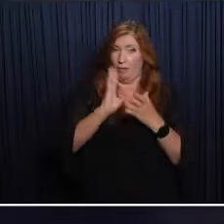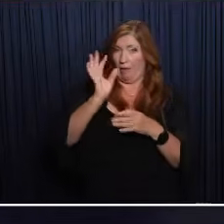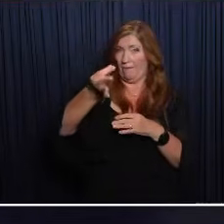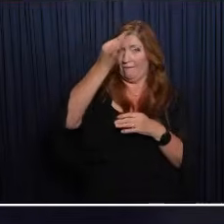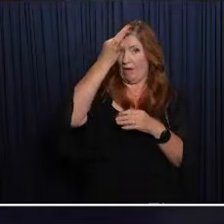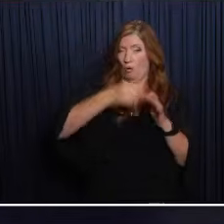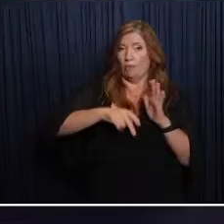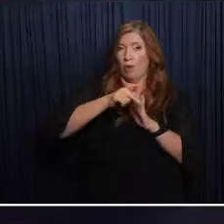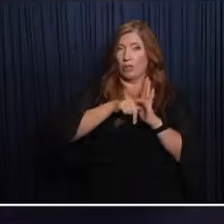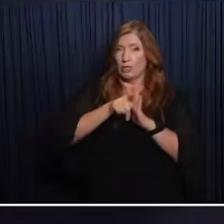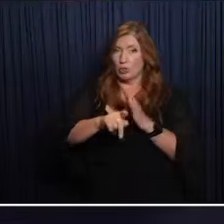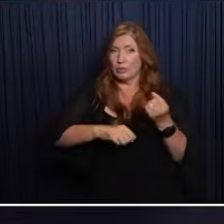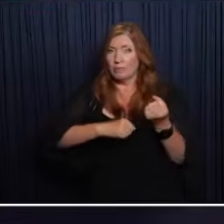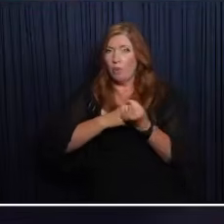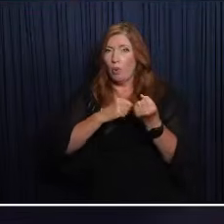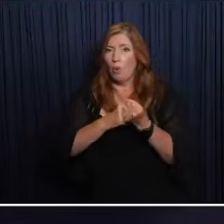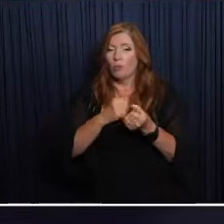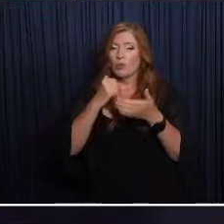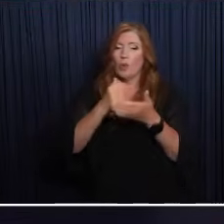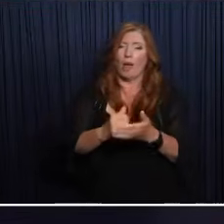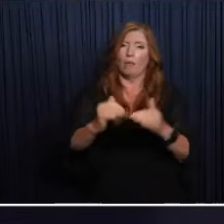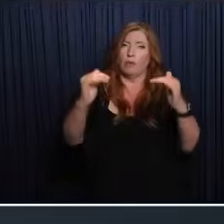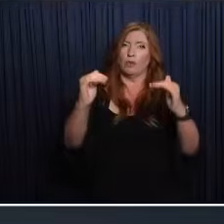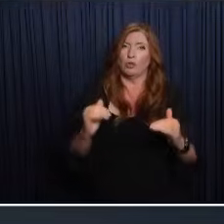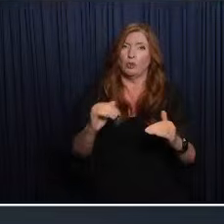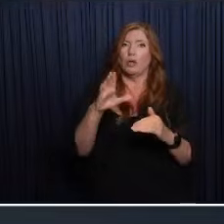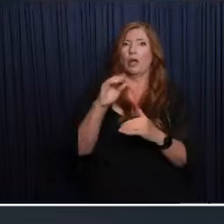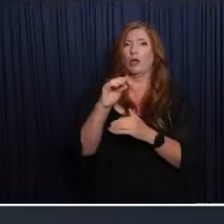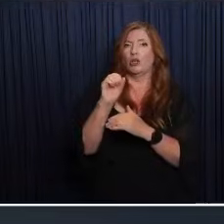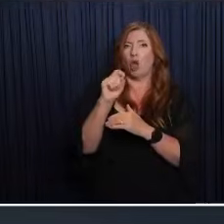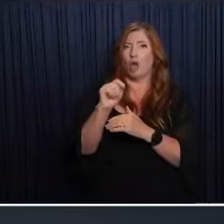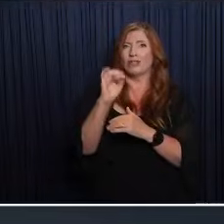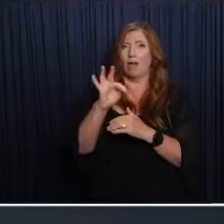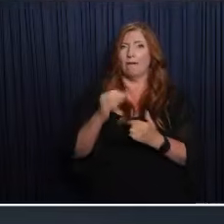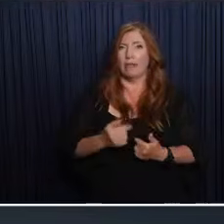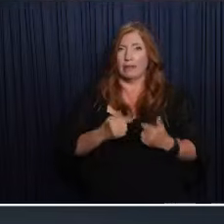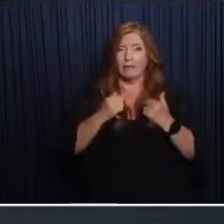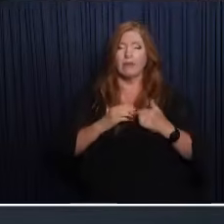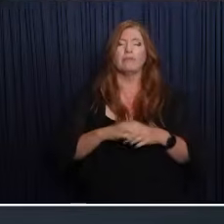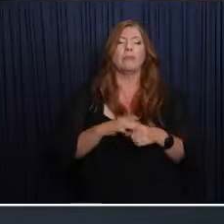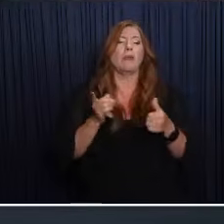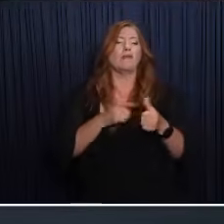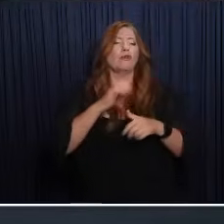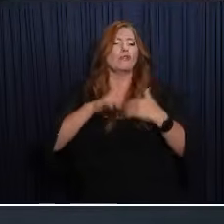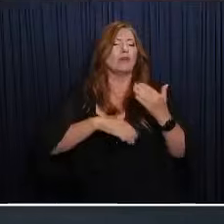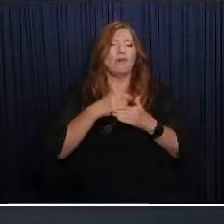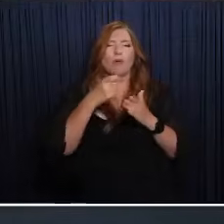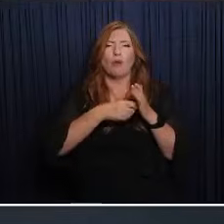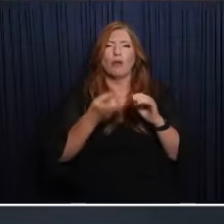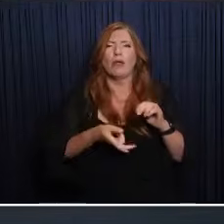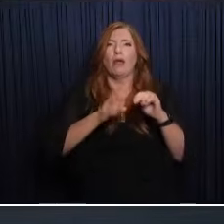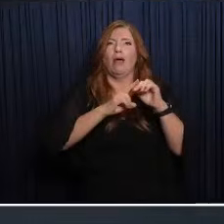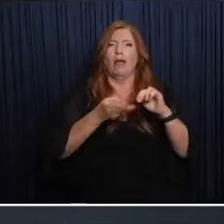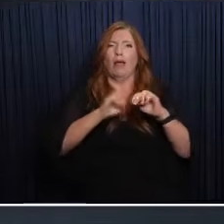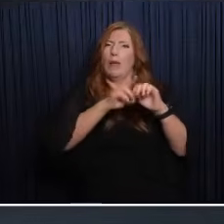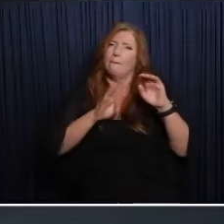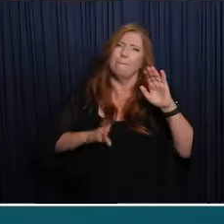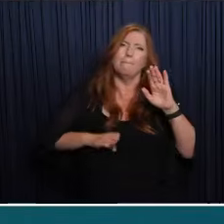THE POLITICAL SPECTRUM. MR. CHAPLIK, ARE THERE CERTAIN FEDERAL PROGRAMS YOU WOULD